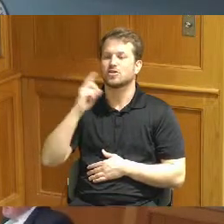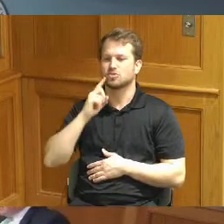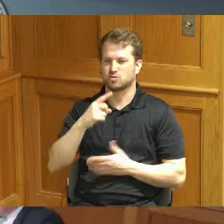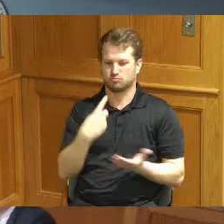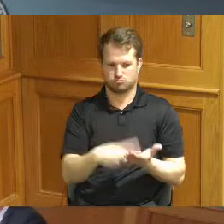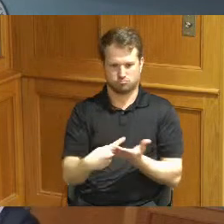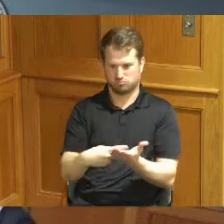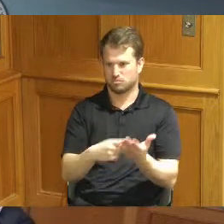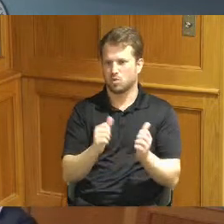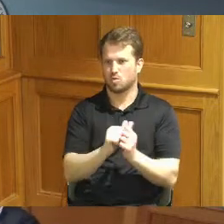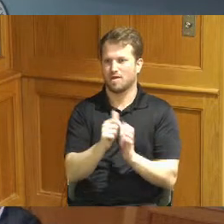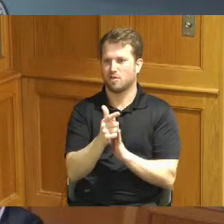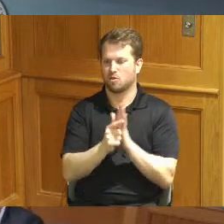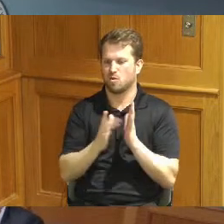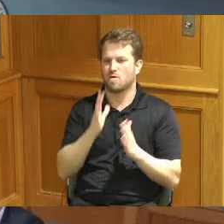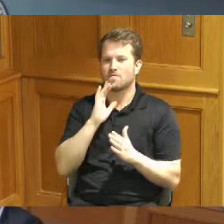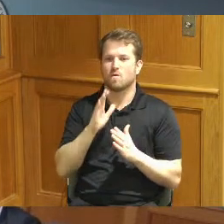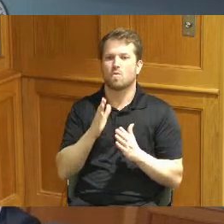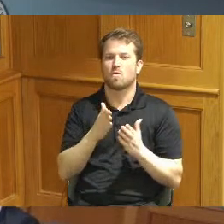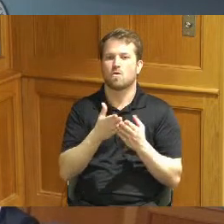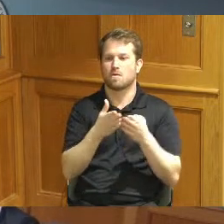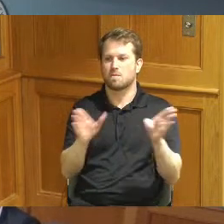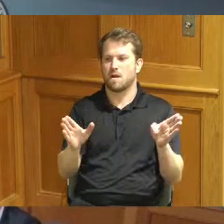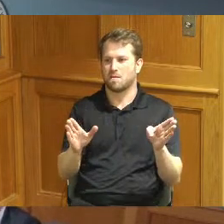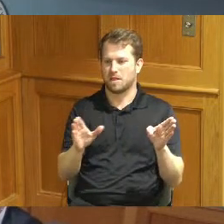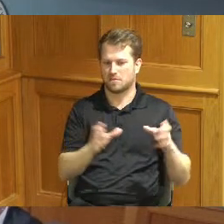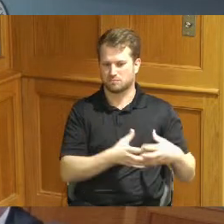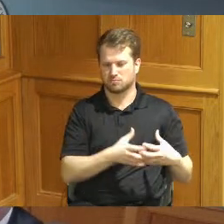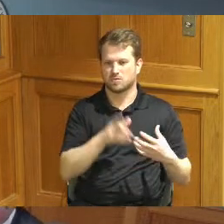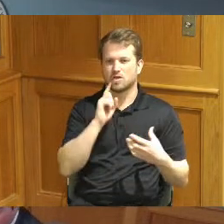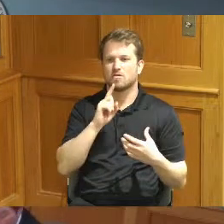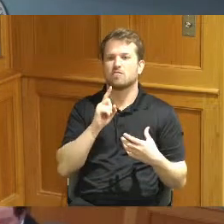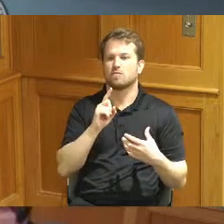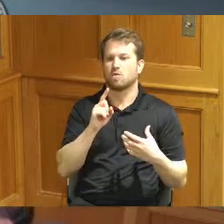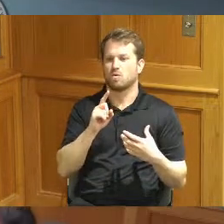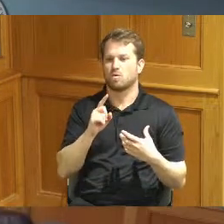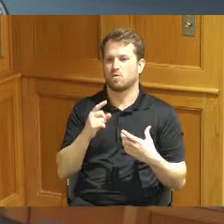an attorney for public body concerning the subject of pending litigation second